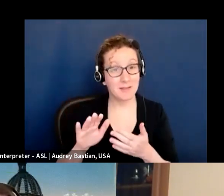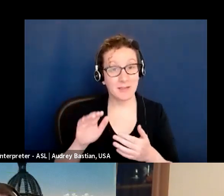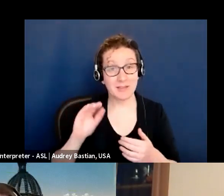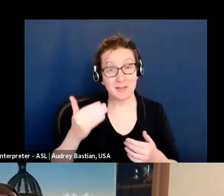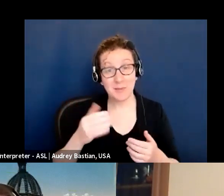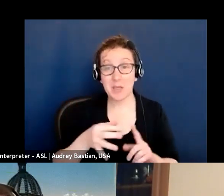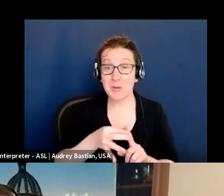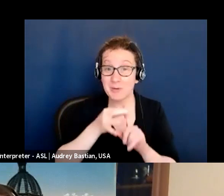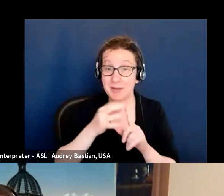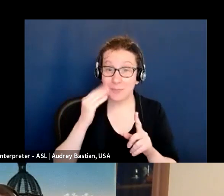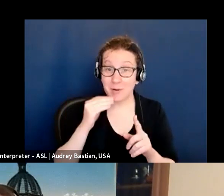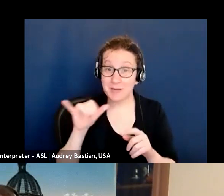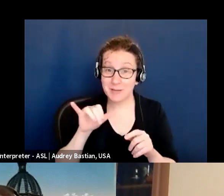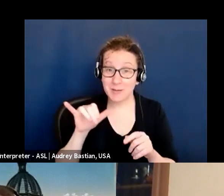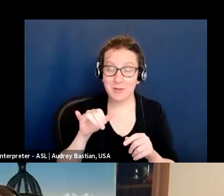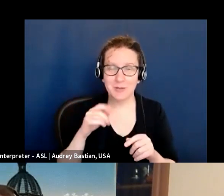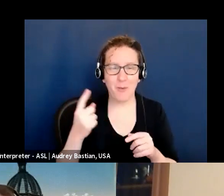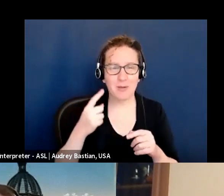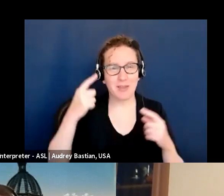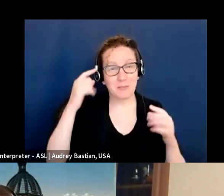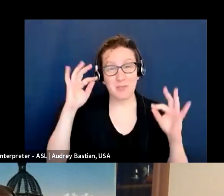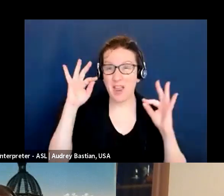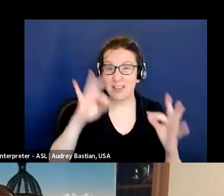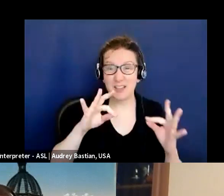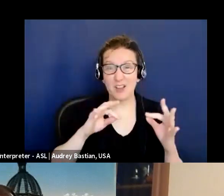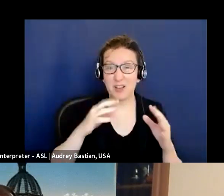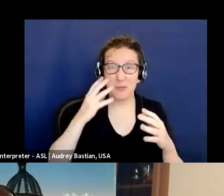I think we always think about the ideal experience is being with a local host family